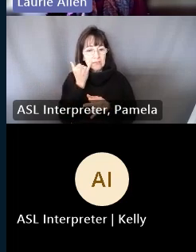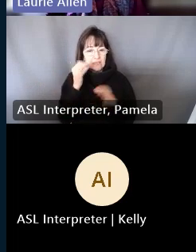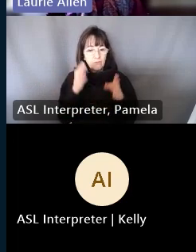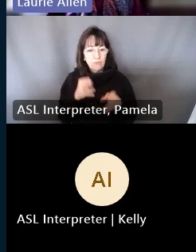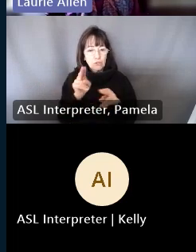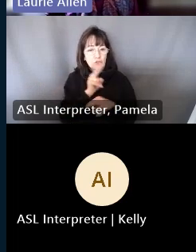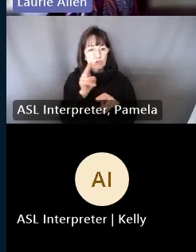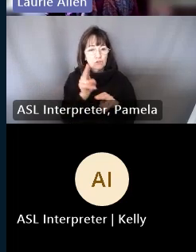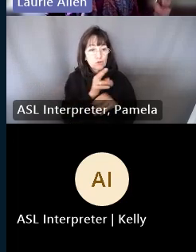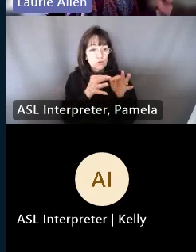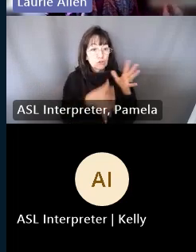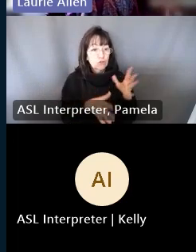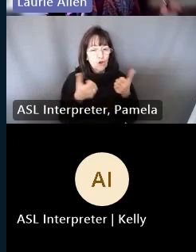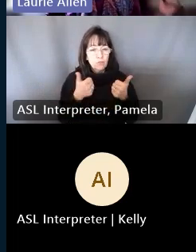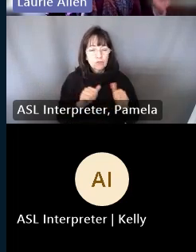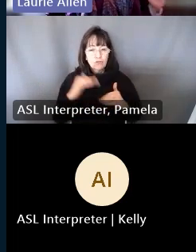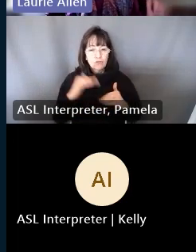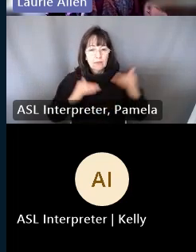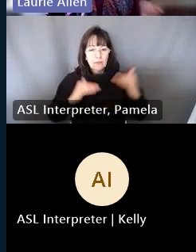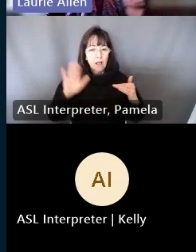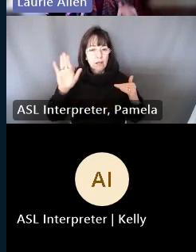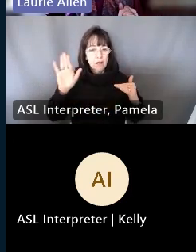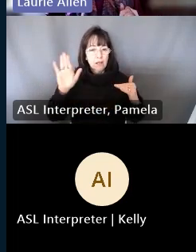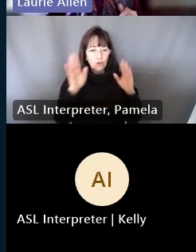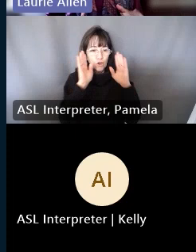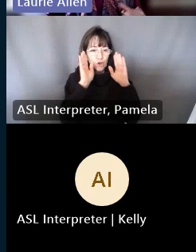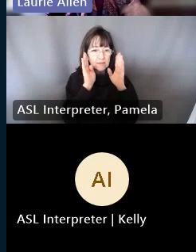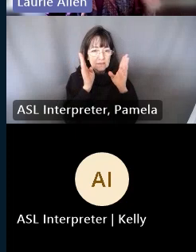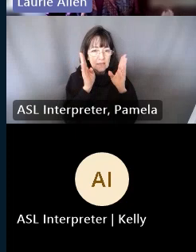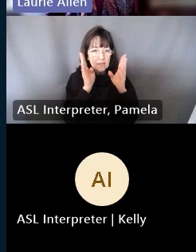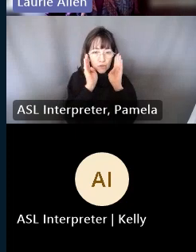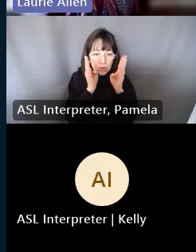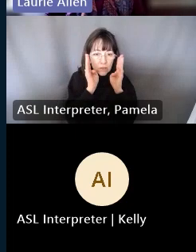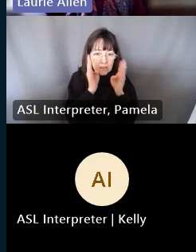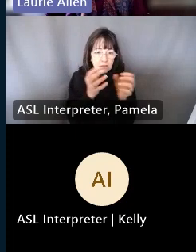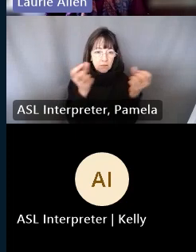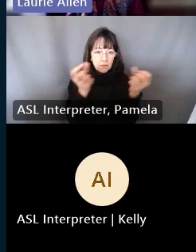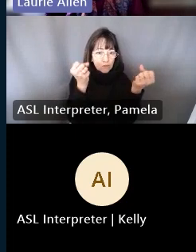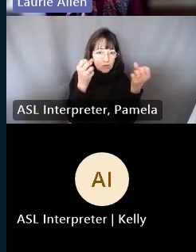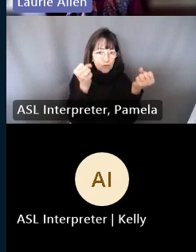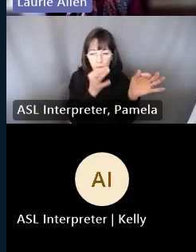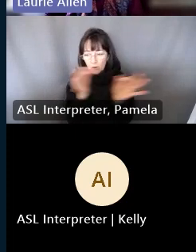trying to balance her attention between the slide, the interpreter, and the chat. Also, someone who might be using magnifier,